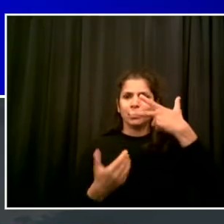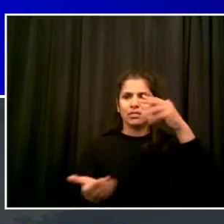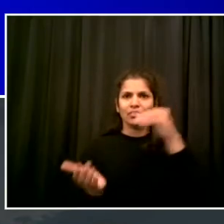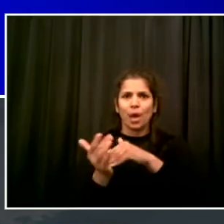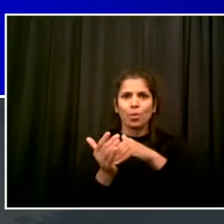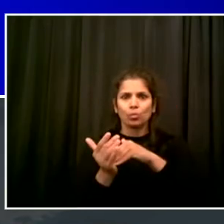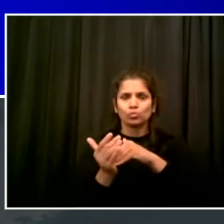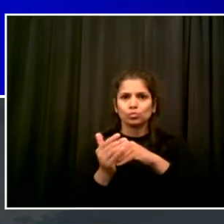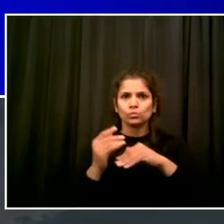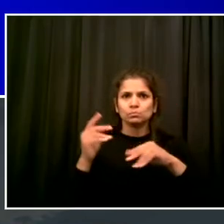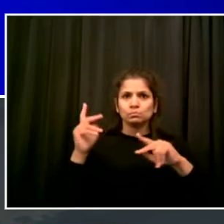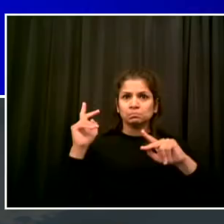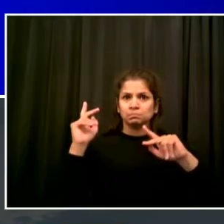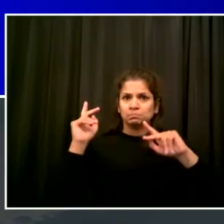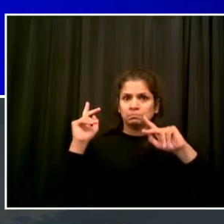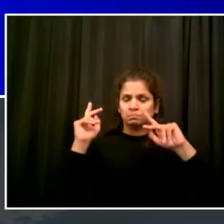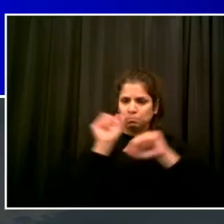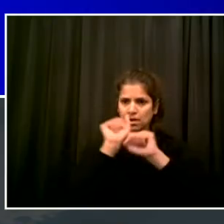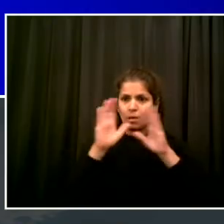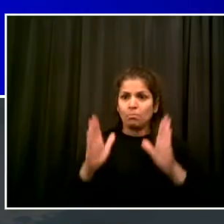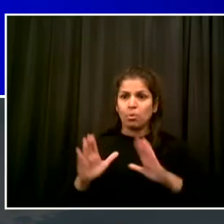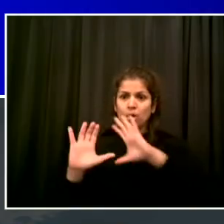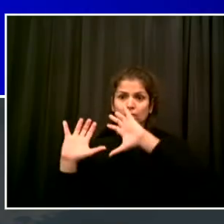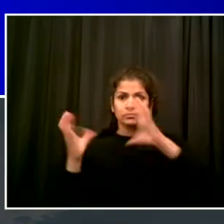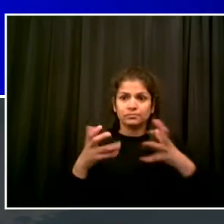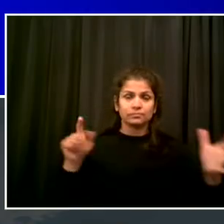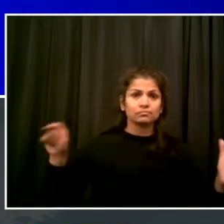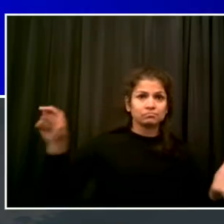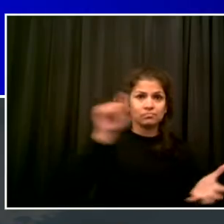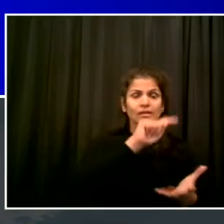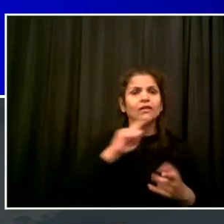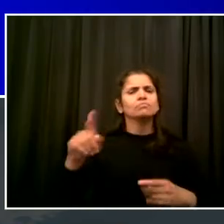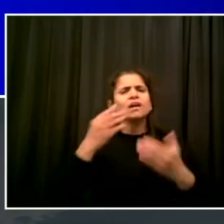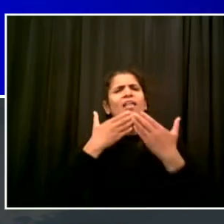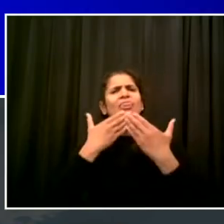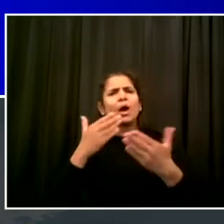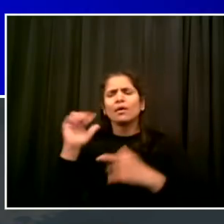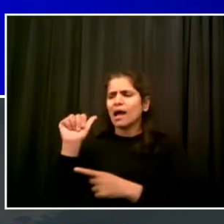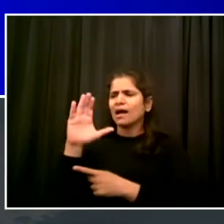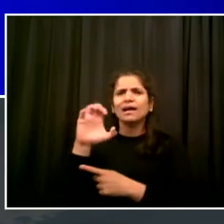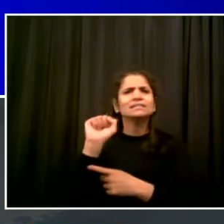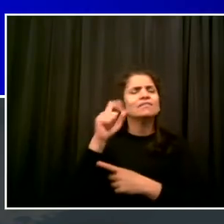CHILD PROTECTIVE SPECIALISTS AT ACS. THEY DO AMAZING WORK.